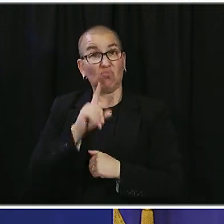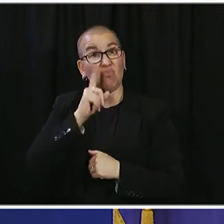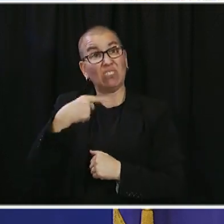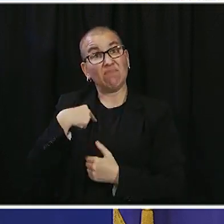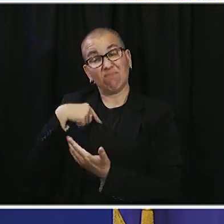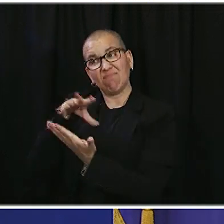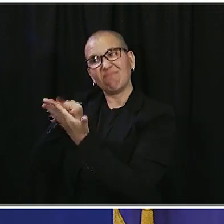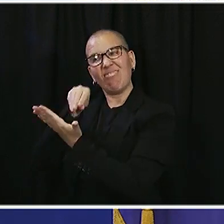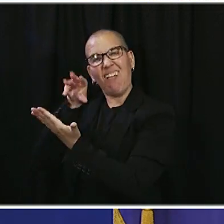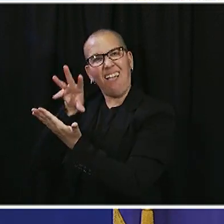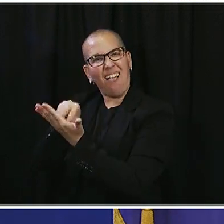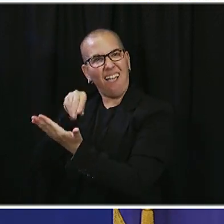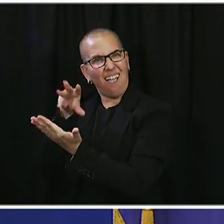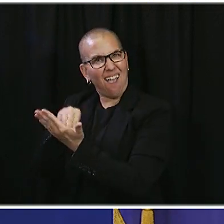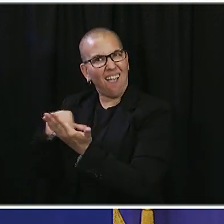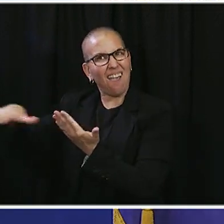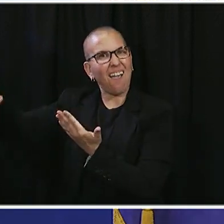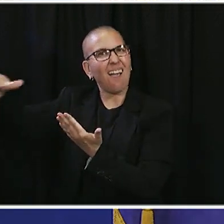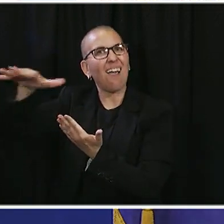MYSTIC LAKE, SHAKOPEE, SO WE WORK WITH THEM, WE TALK TO THEM.